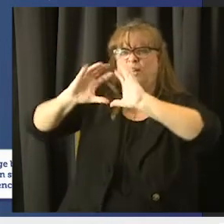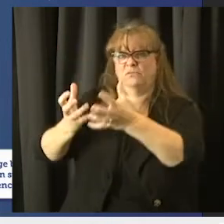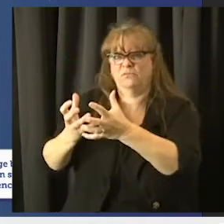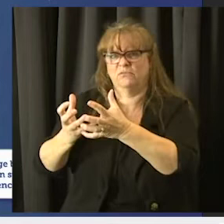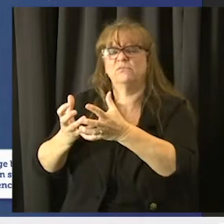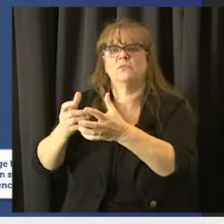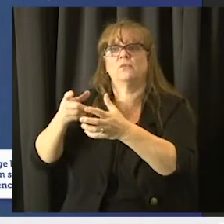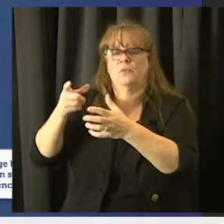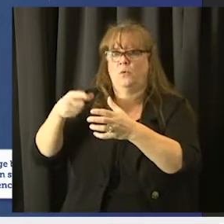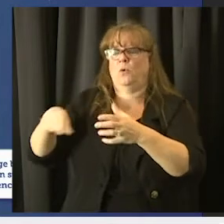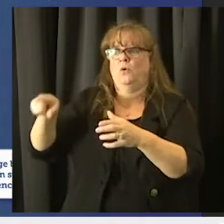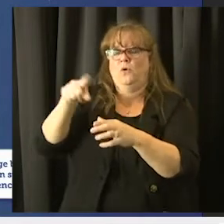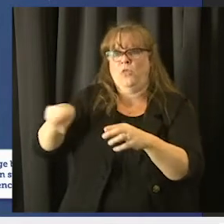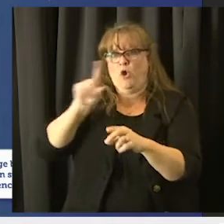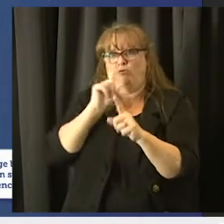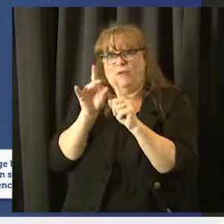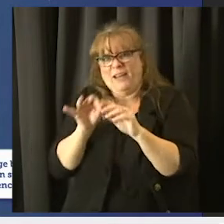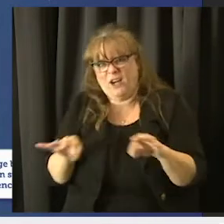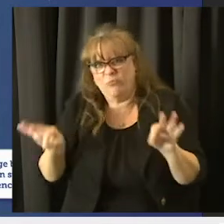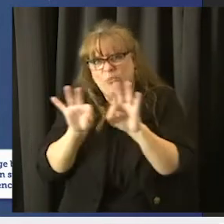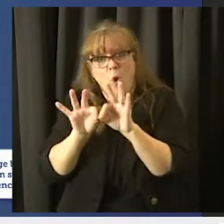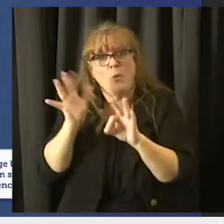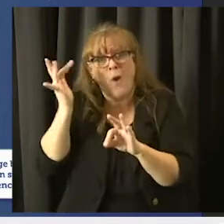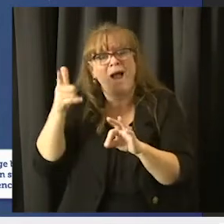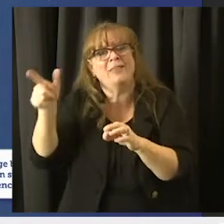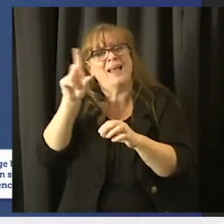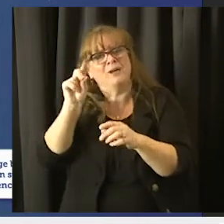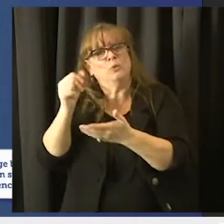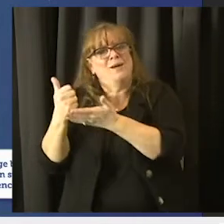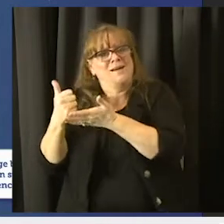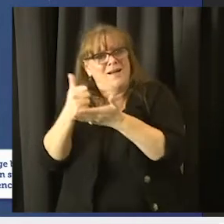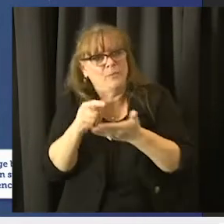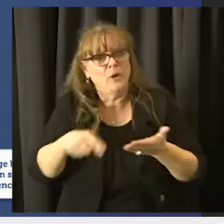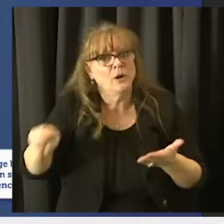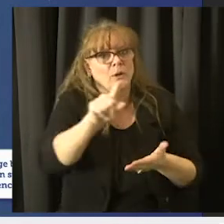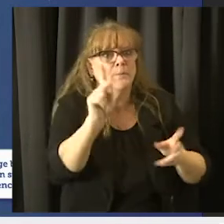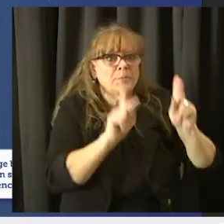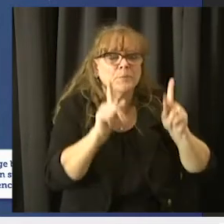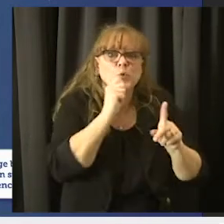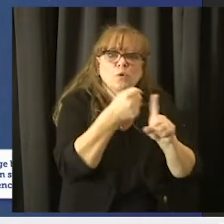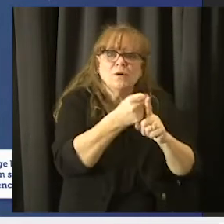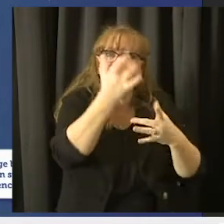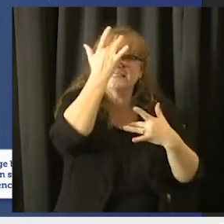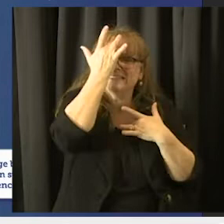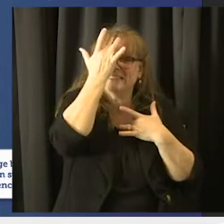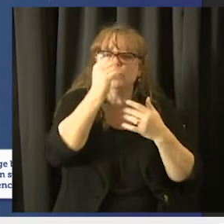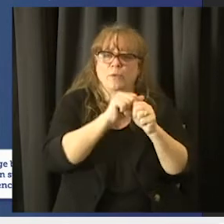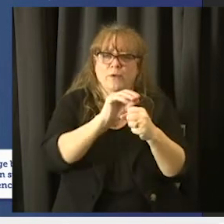um this update uh also includes in phase 1b coloradans that are 70 and older so